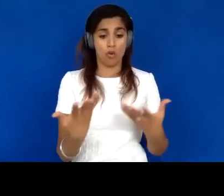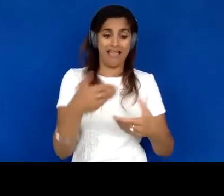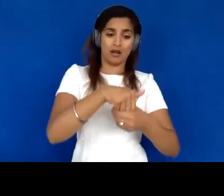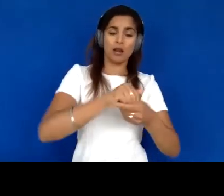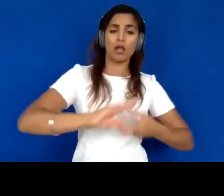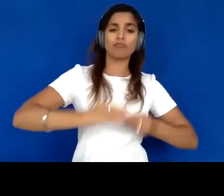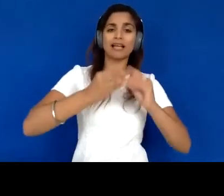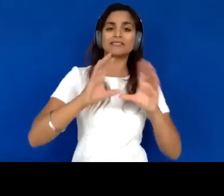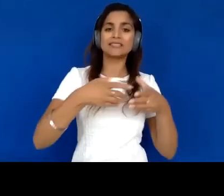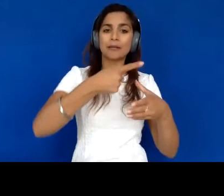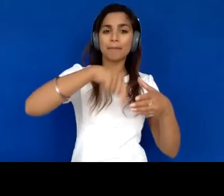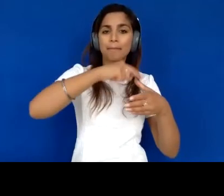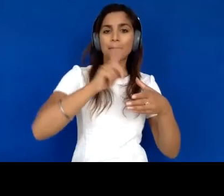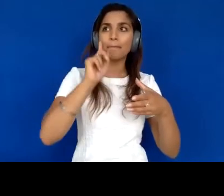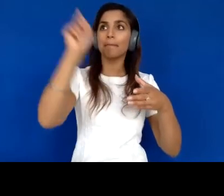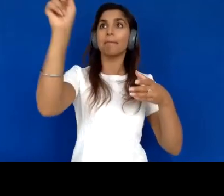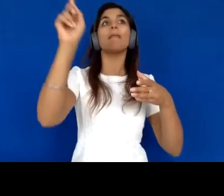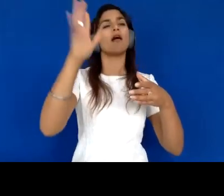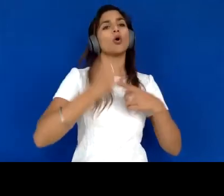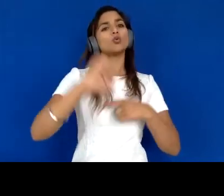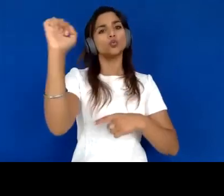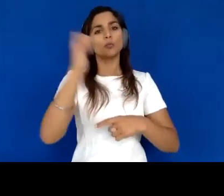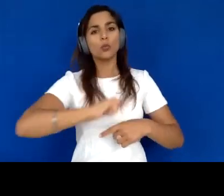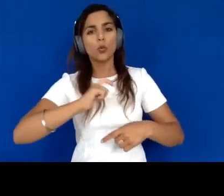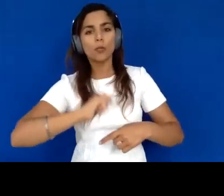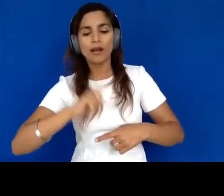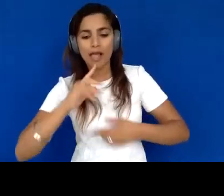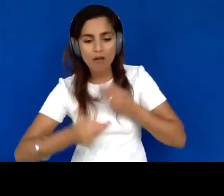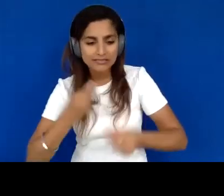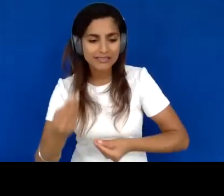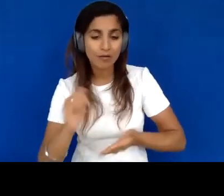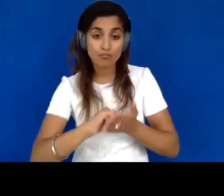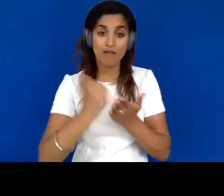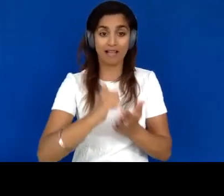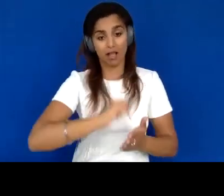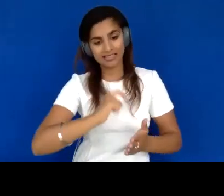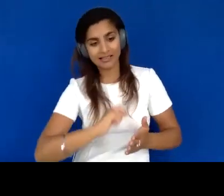with the superhumans narratives and brand identity this is important because